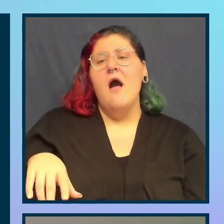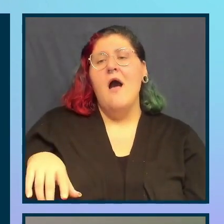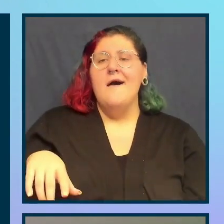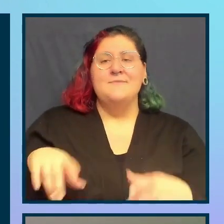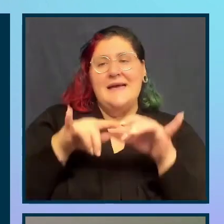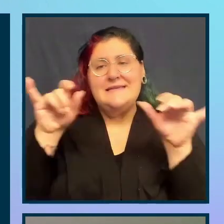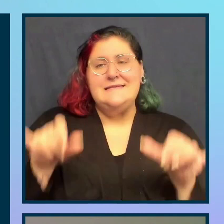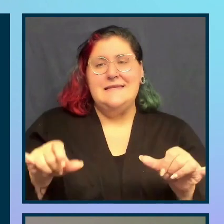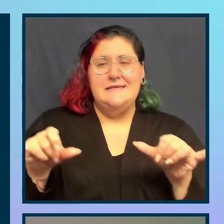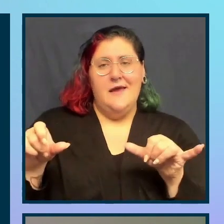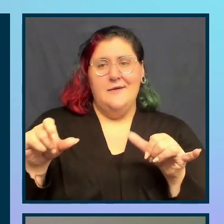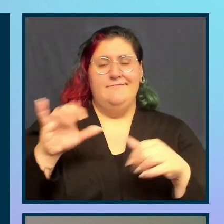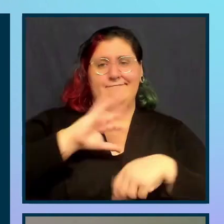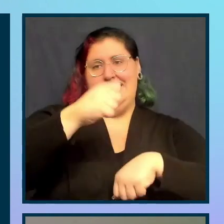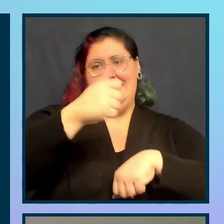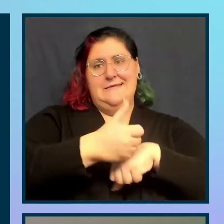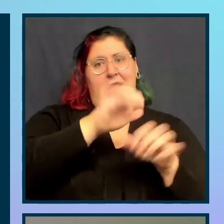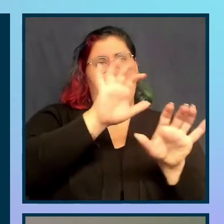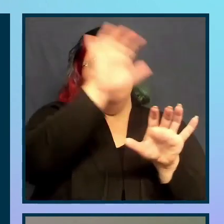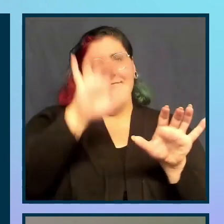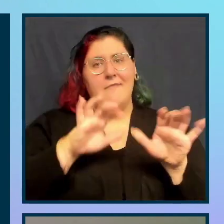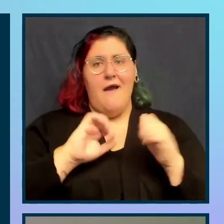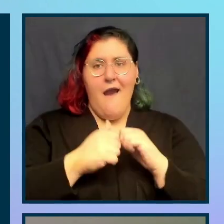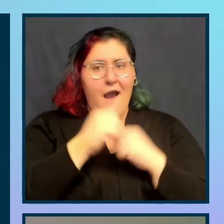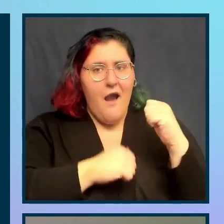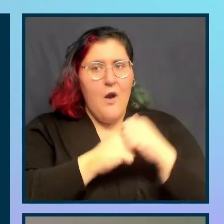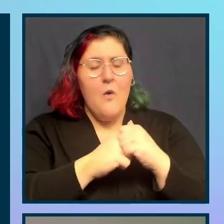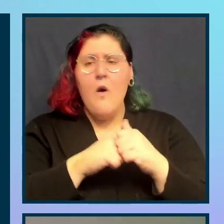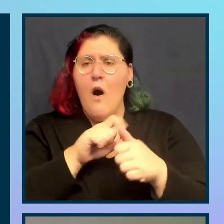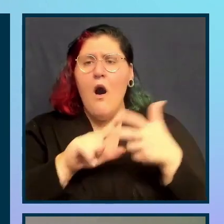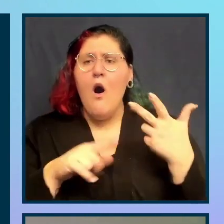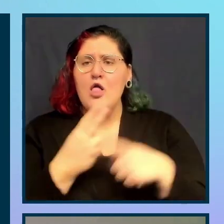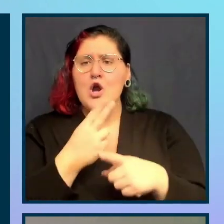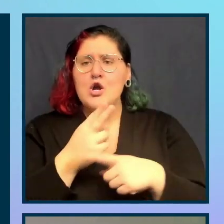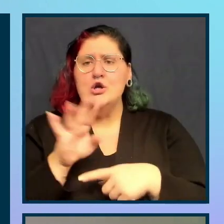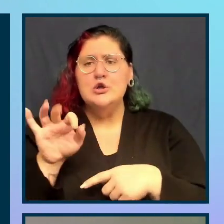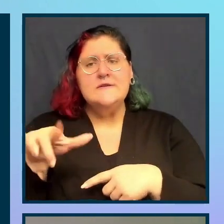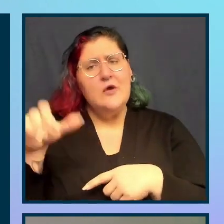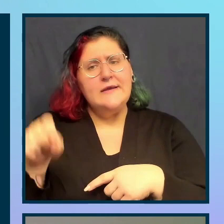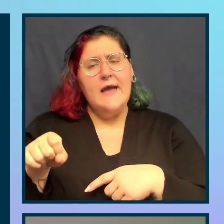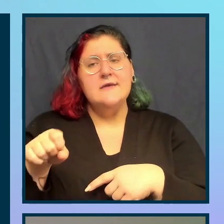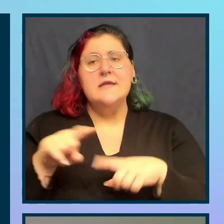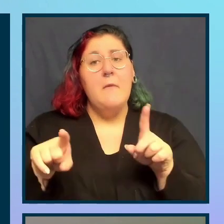All of these are very, very useful because they're pretty much definitive, but often harder to read and understand them